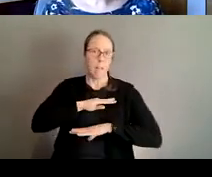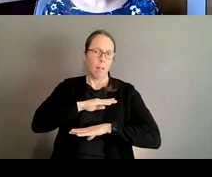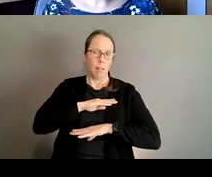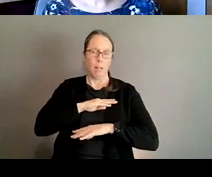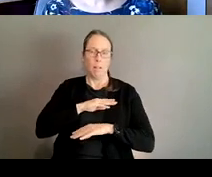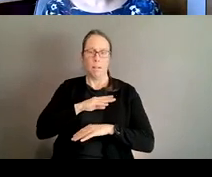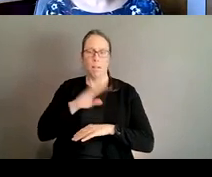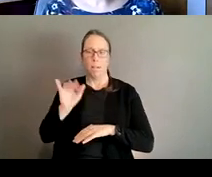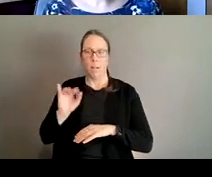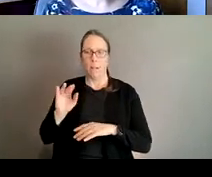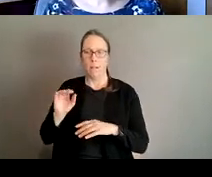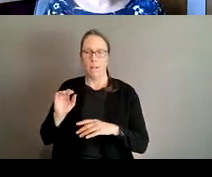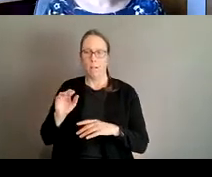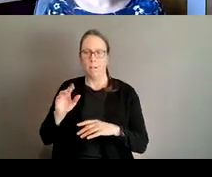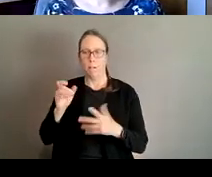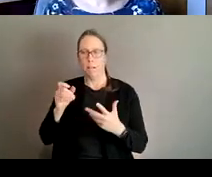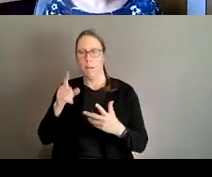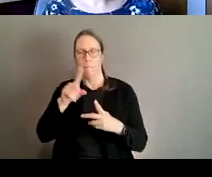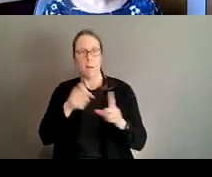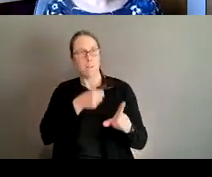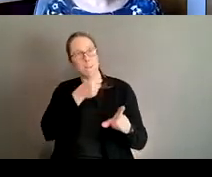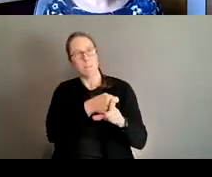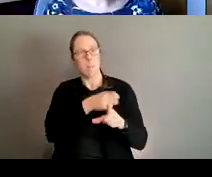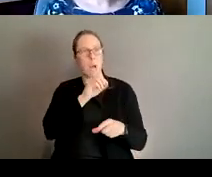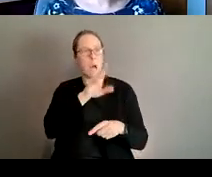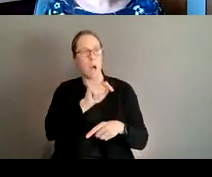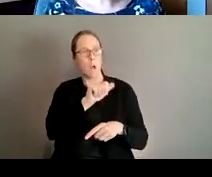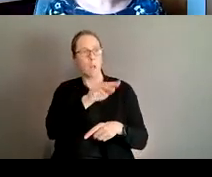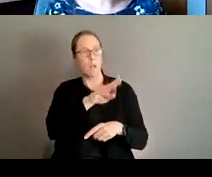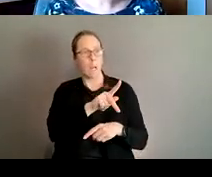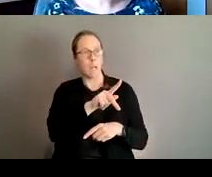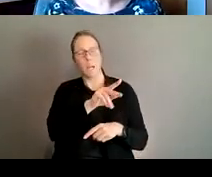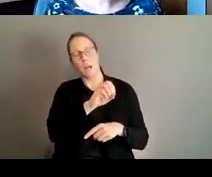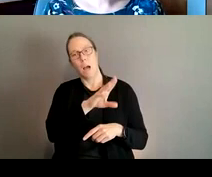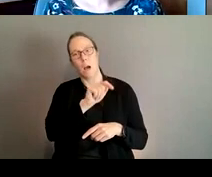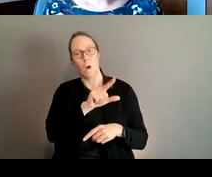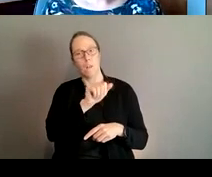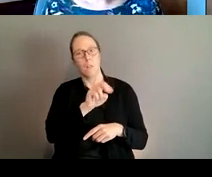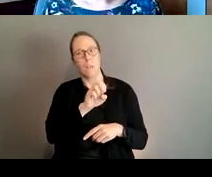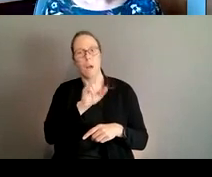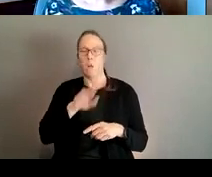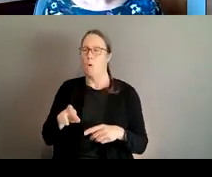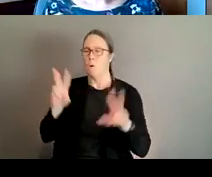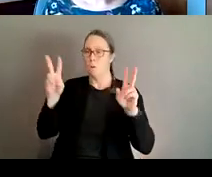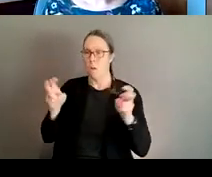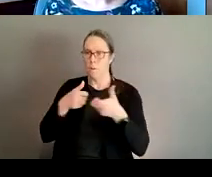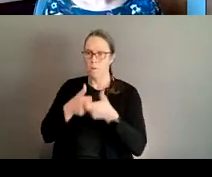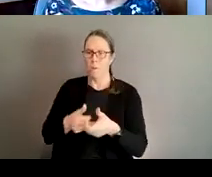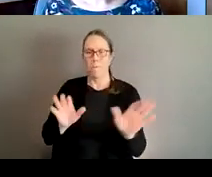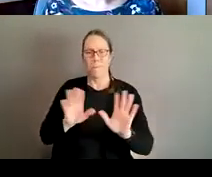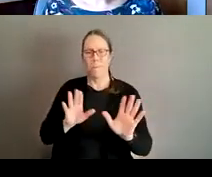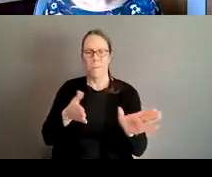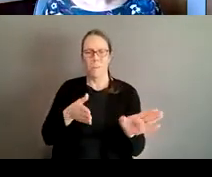Or hitting the bar of outline. Or hitting the bar of topic track. Shift your perspective